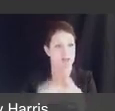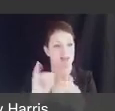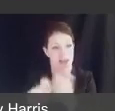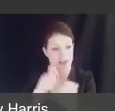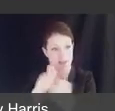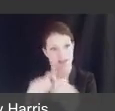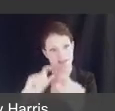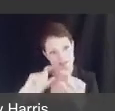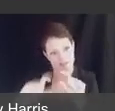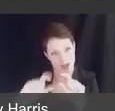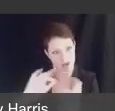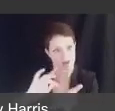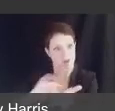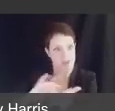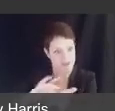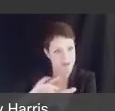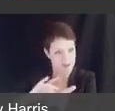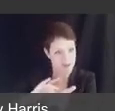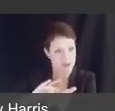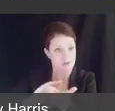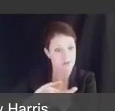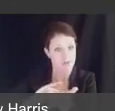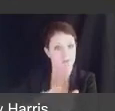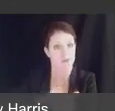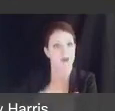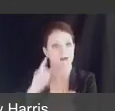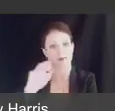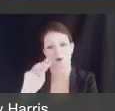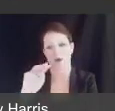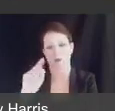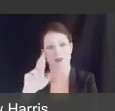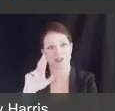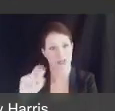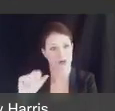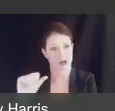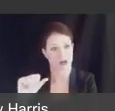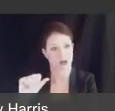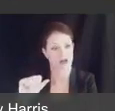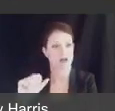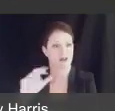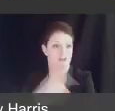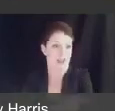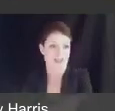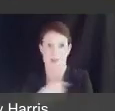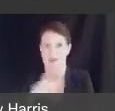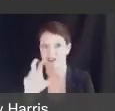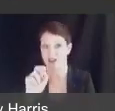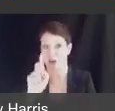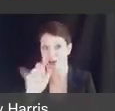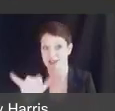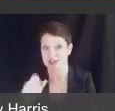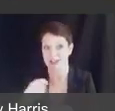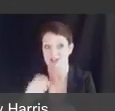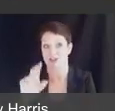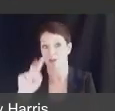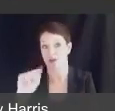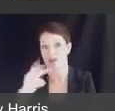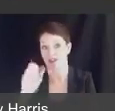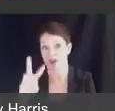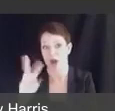of vaccine. So for the Moderna vaccine, I believe we have 30 days from when it's thawed. Then, once